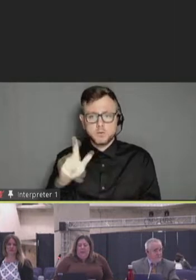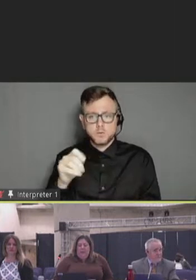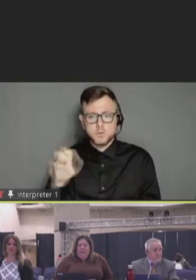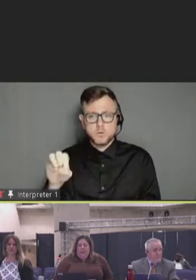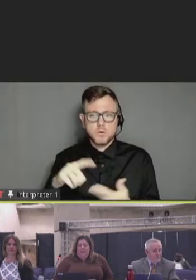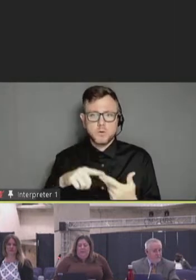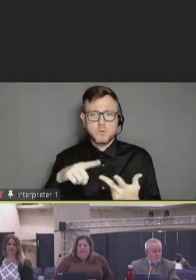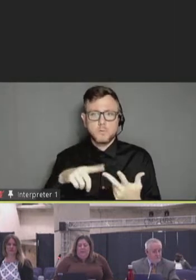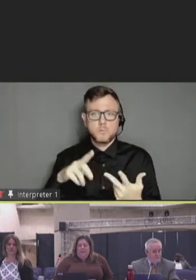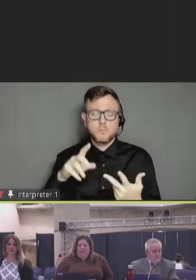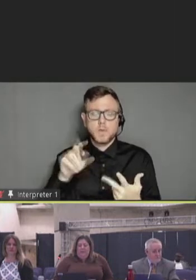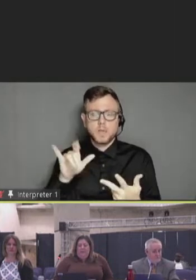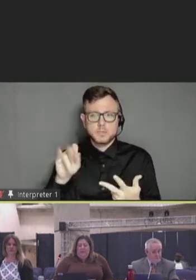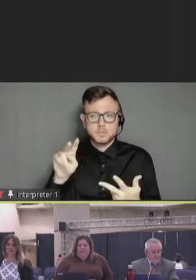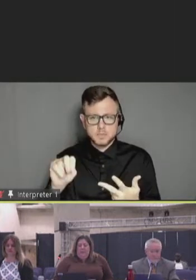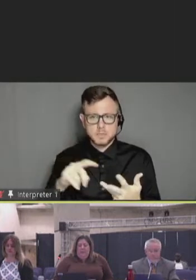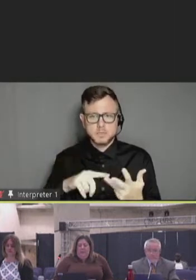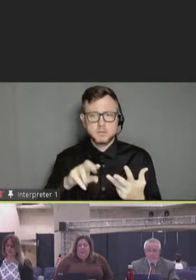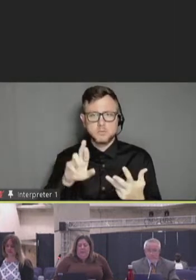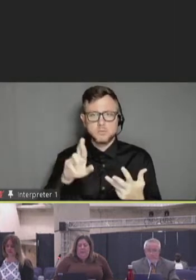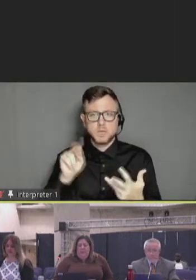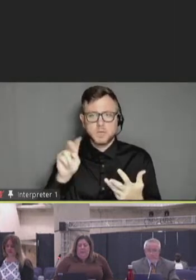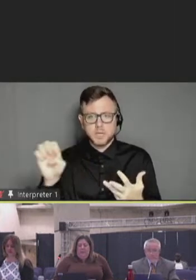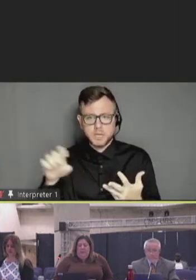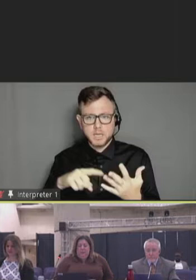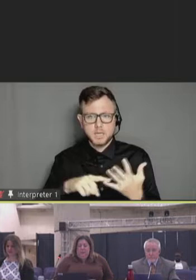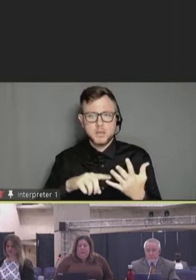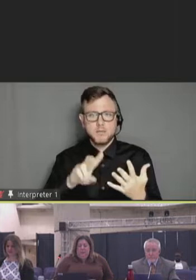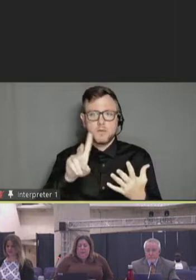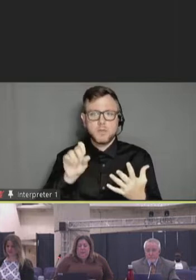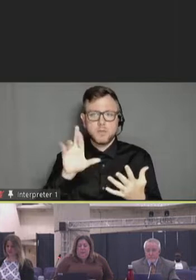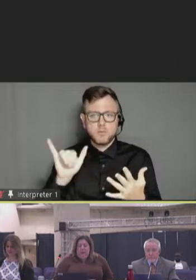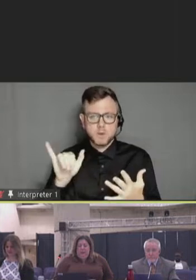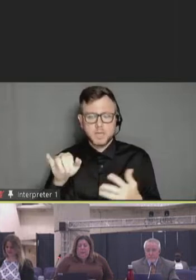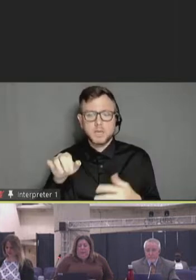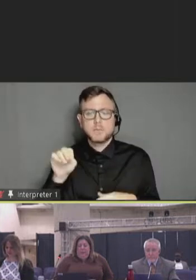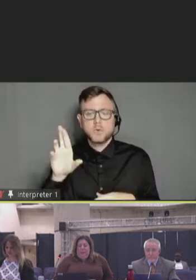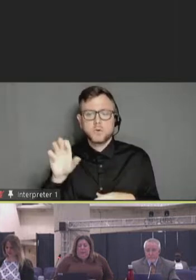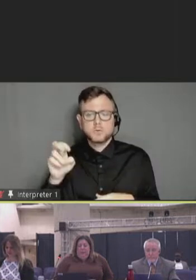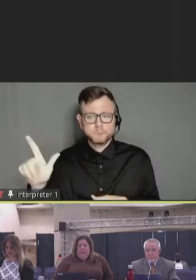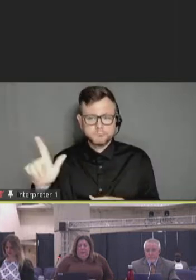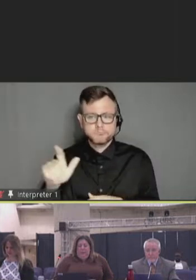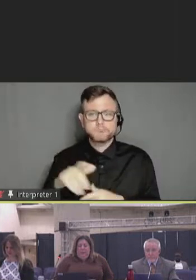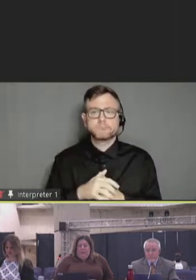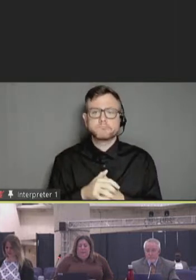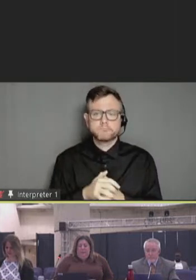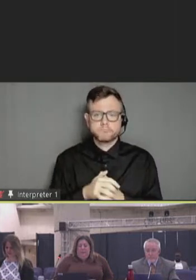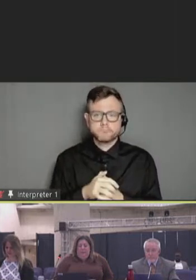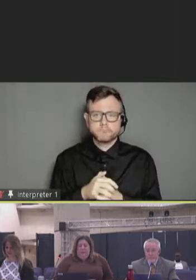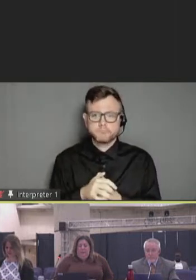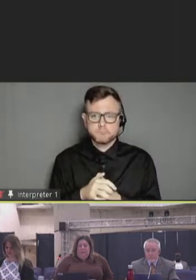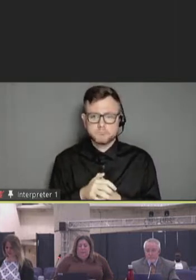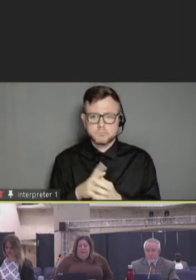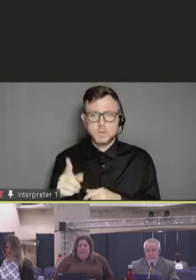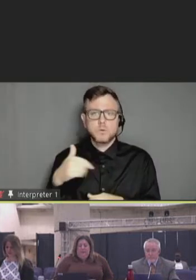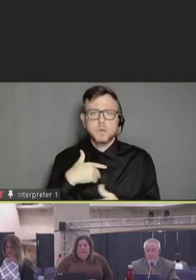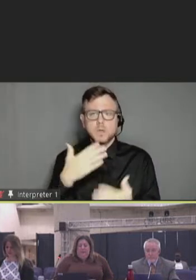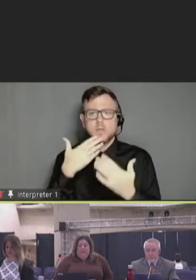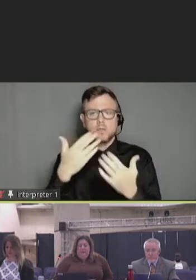Petkoff, Shannon McCue, Renee Wilson, Valerie Marshall. And I also wanted to thank the studio team.